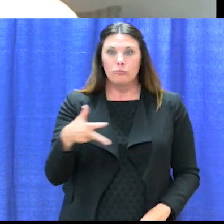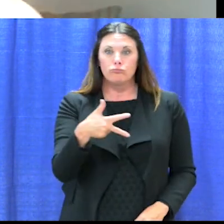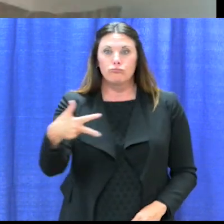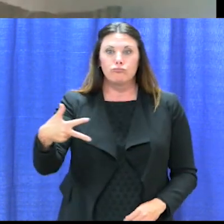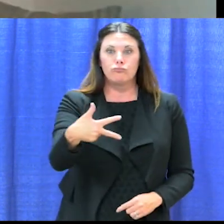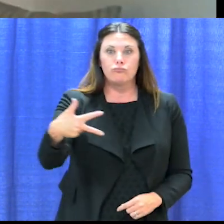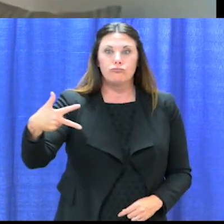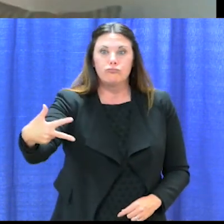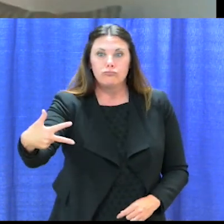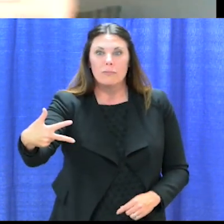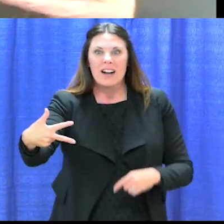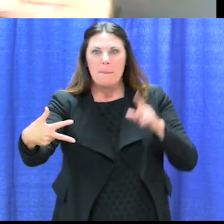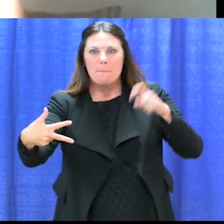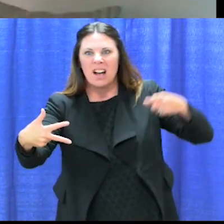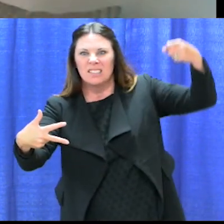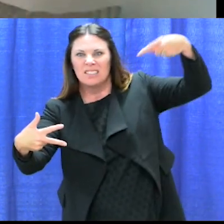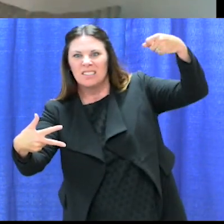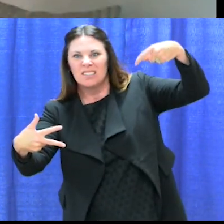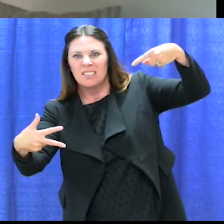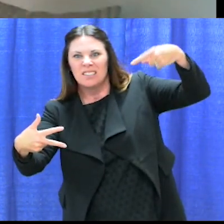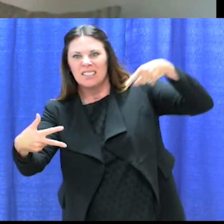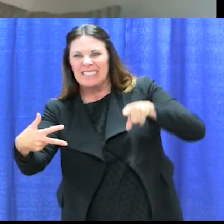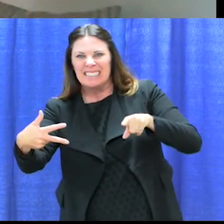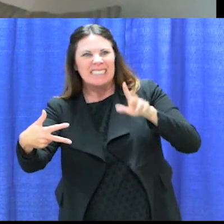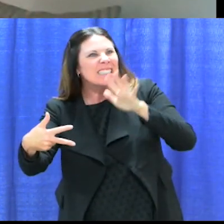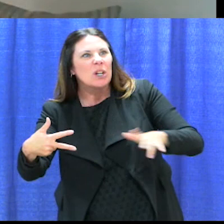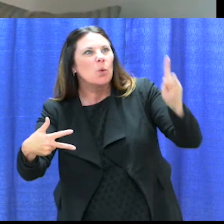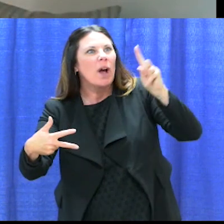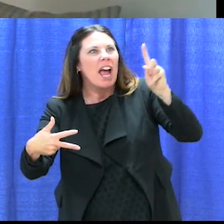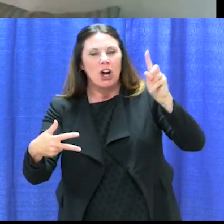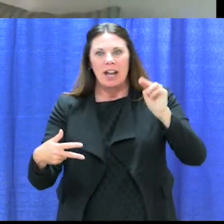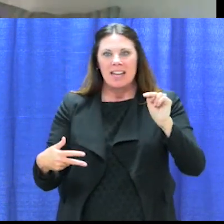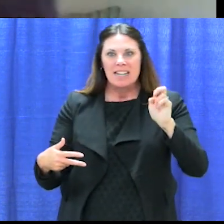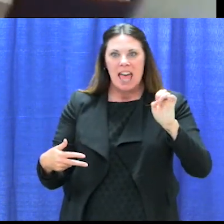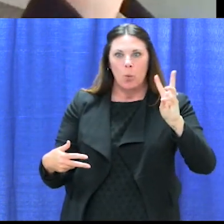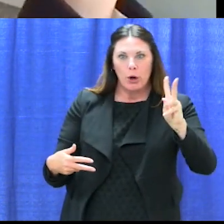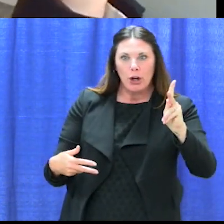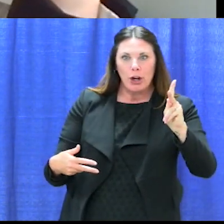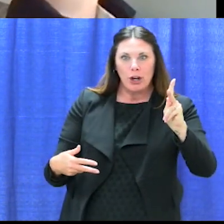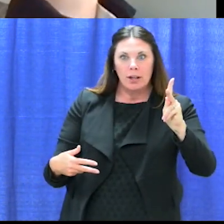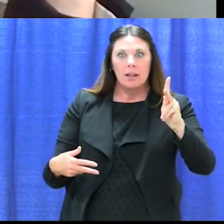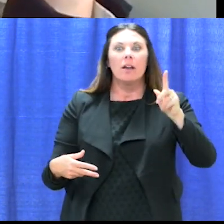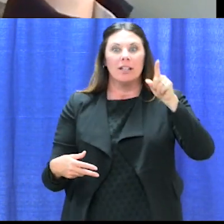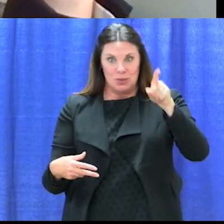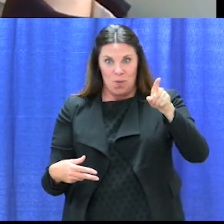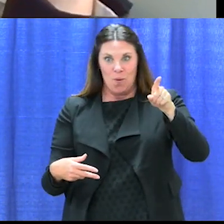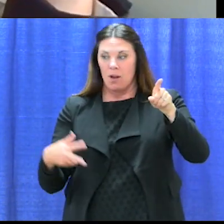So the network is there and then you connect to the network and then that van provides